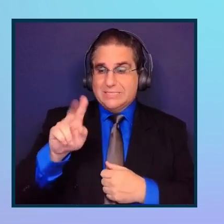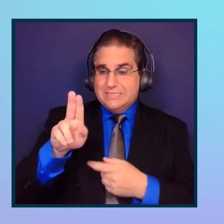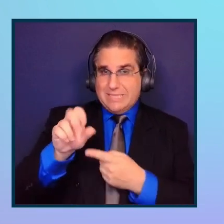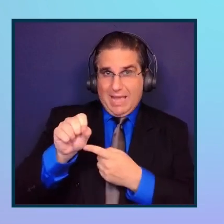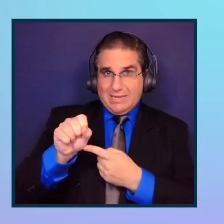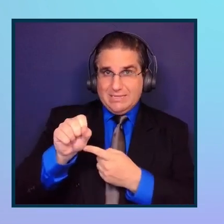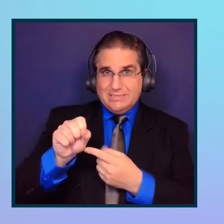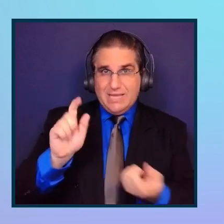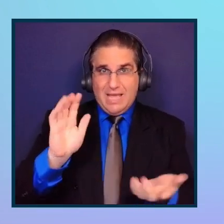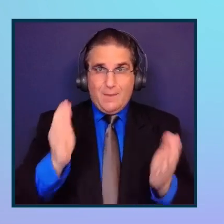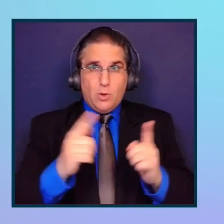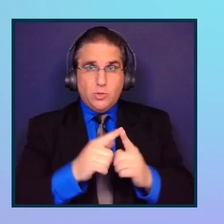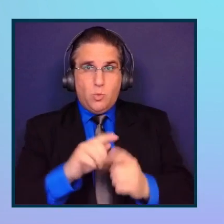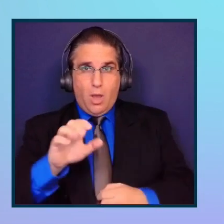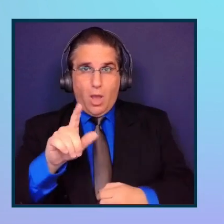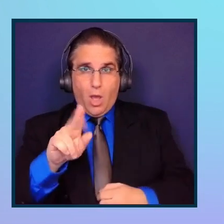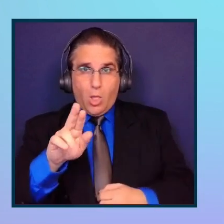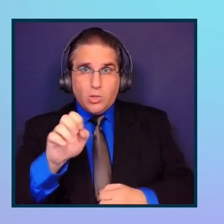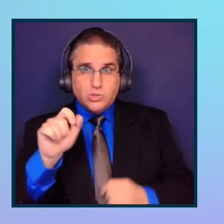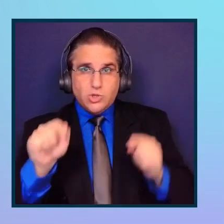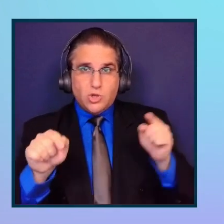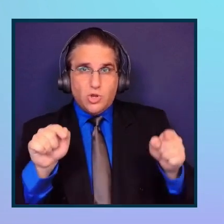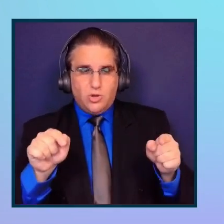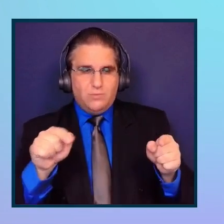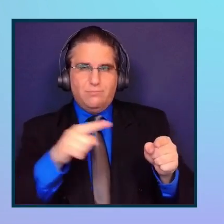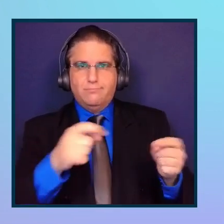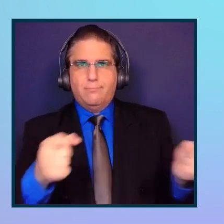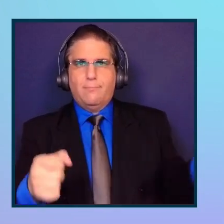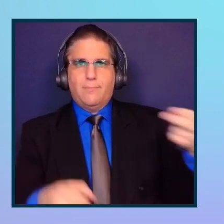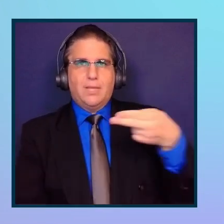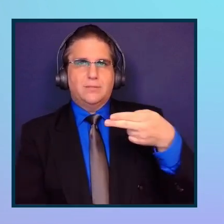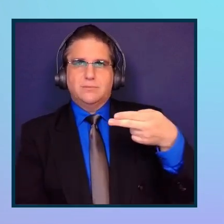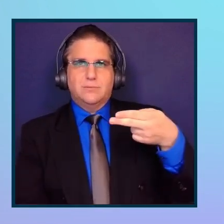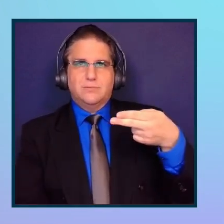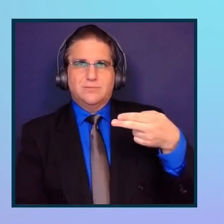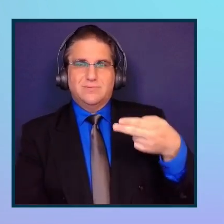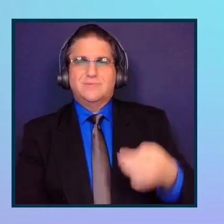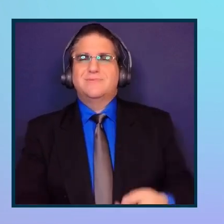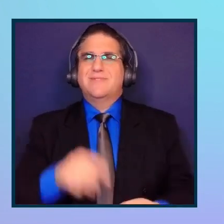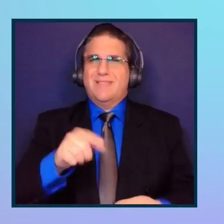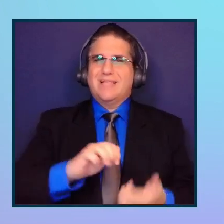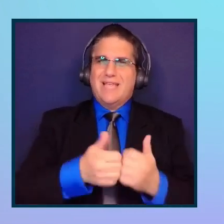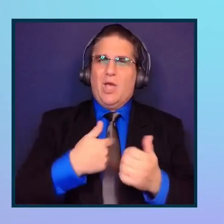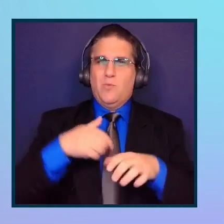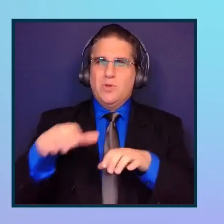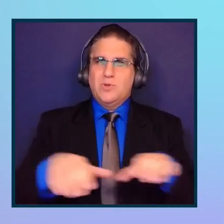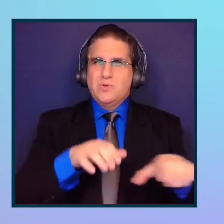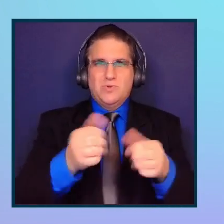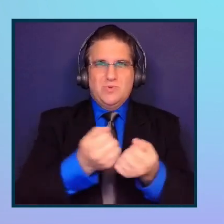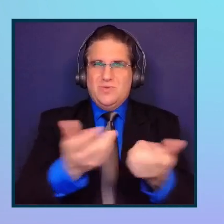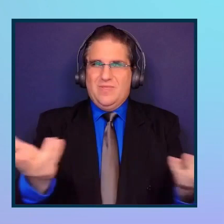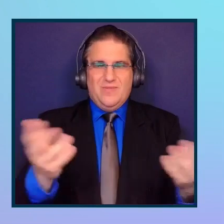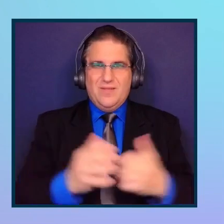Culture is the way we do things around here, which leads to one of my favorites, which is tension.